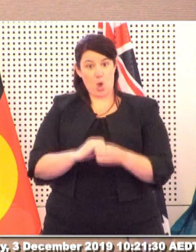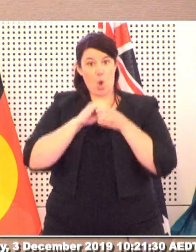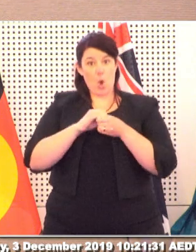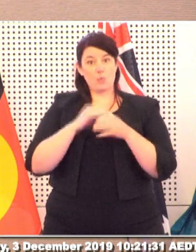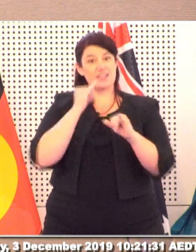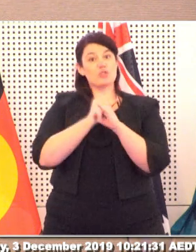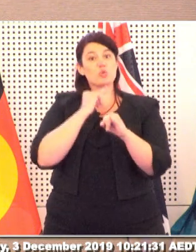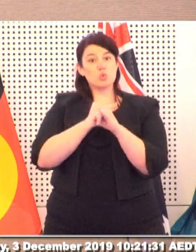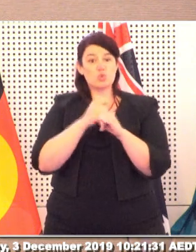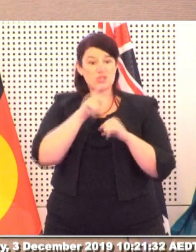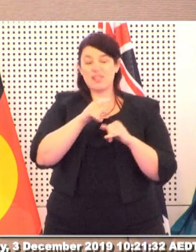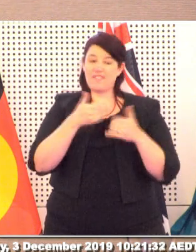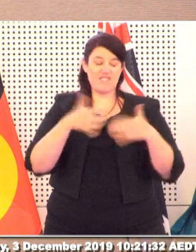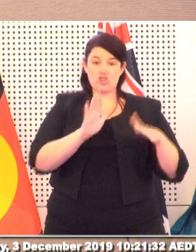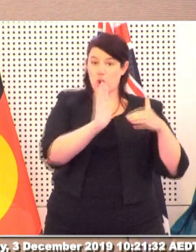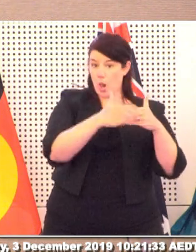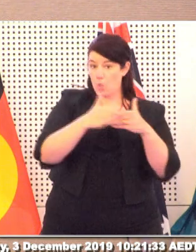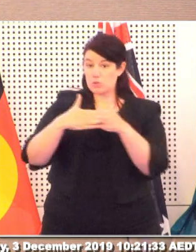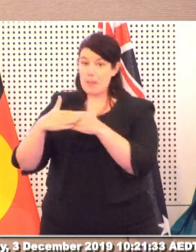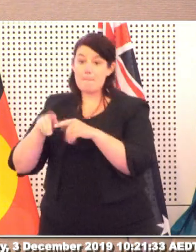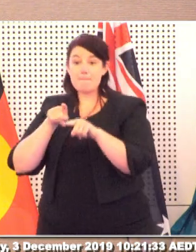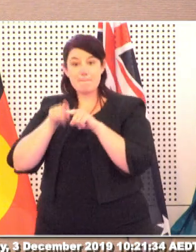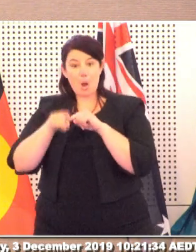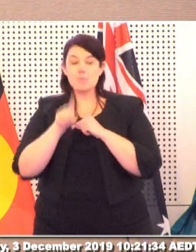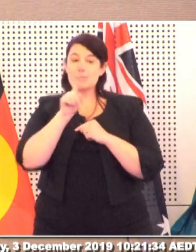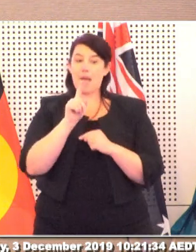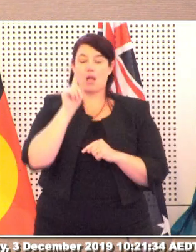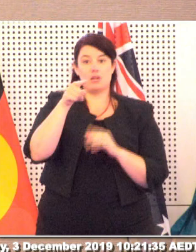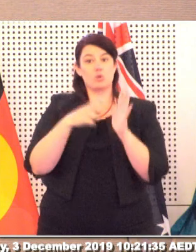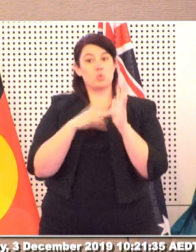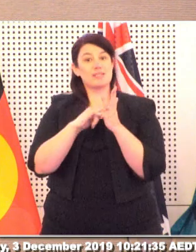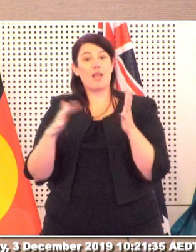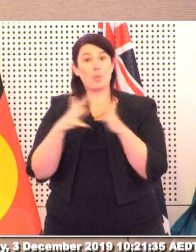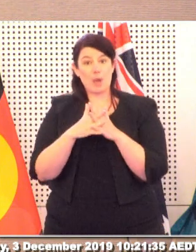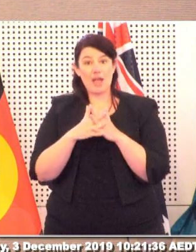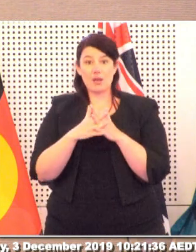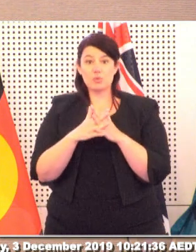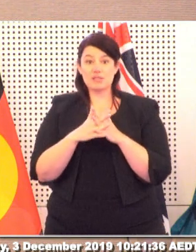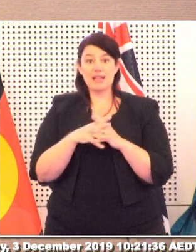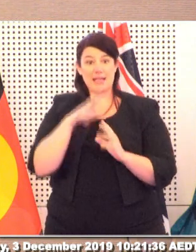have been closed by now. But in New South Wales, despite commitments by the government